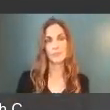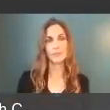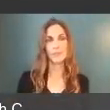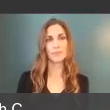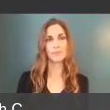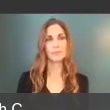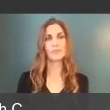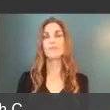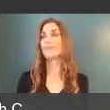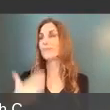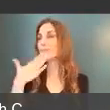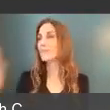[Reporter] Thank you.